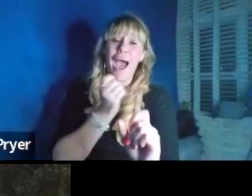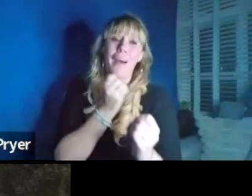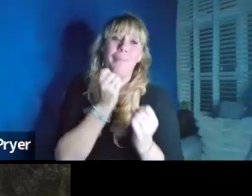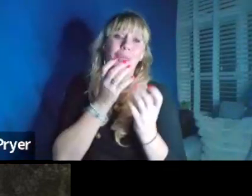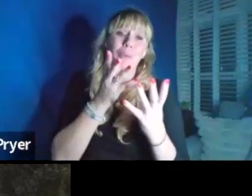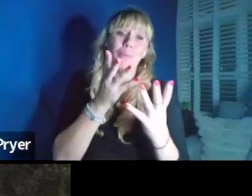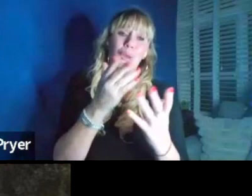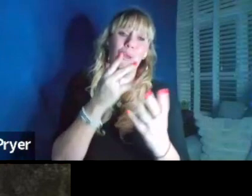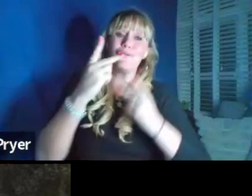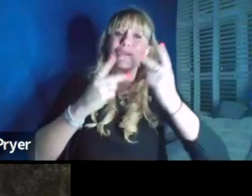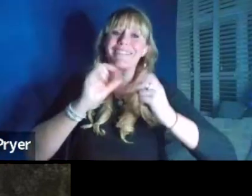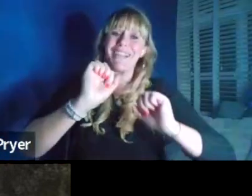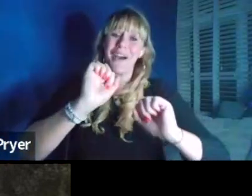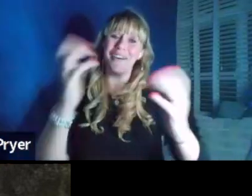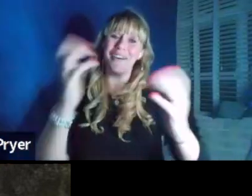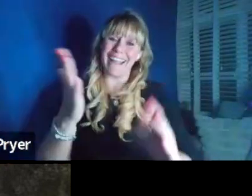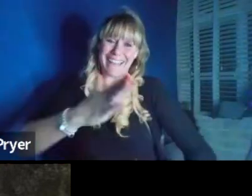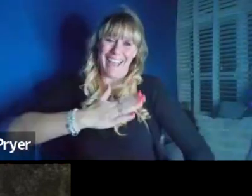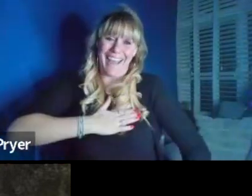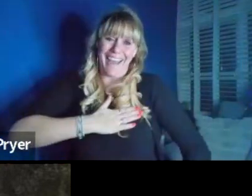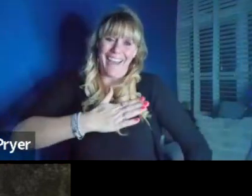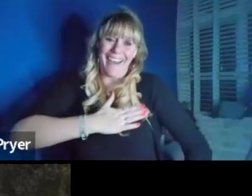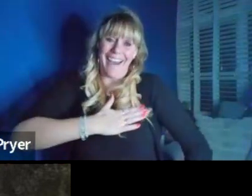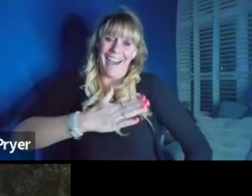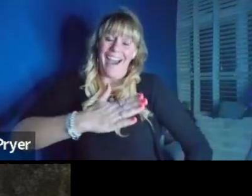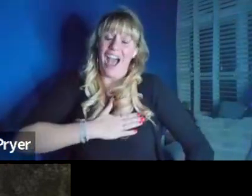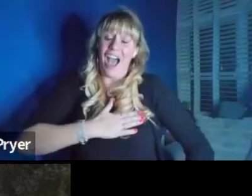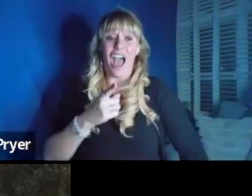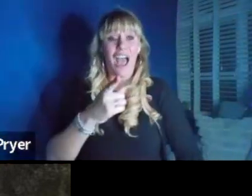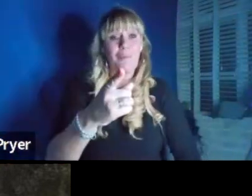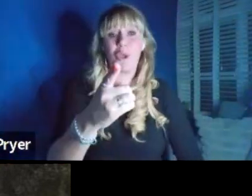I am you I am the flaw in all that you do